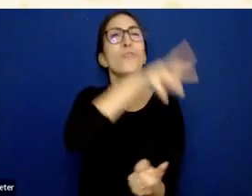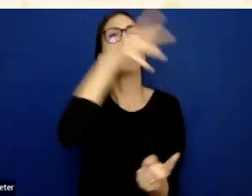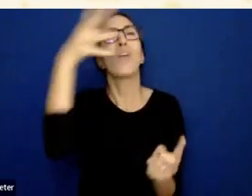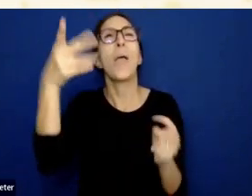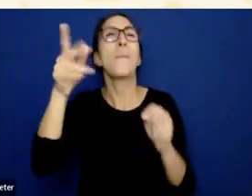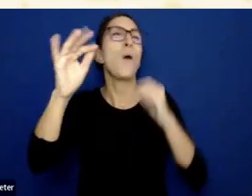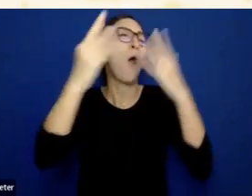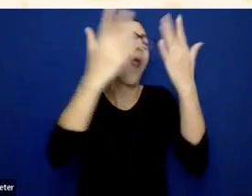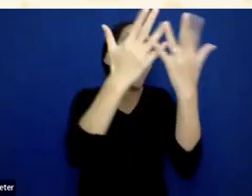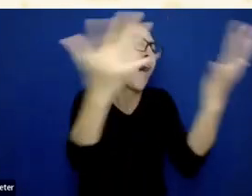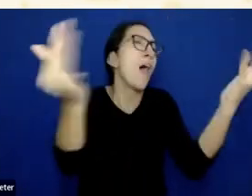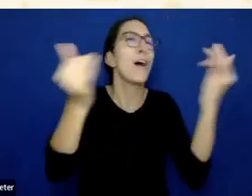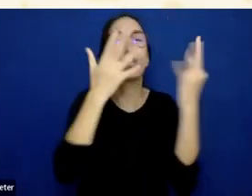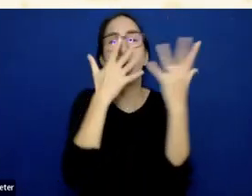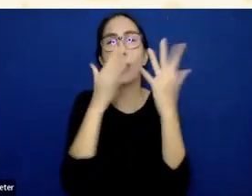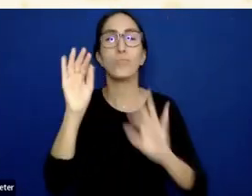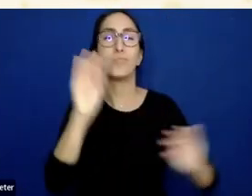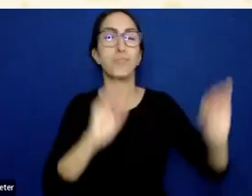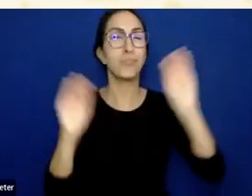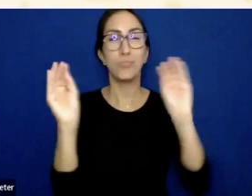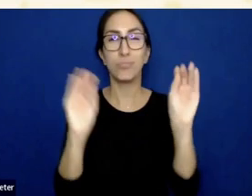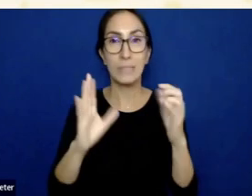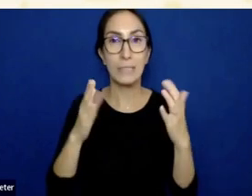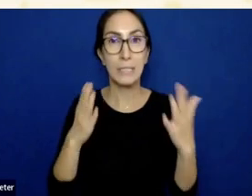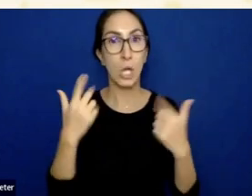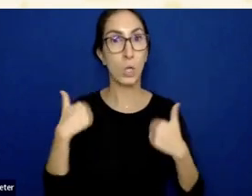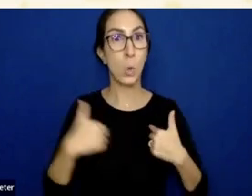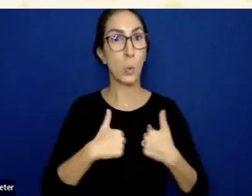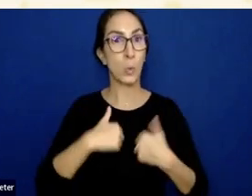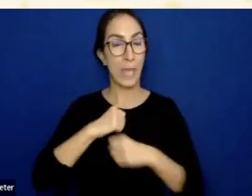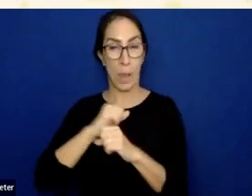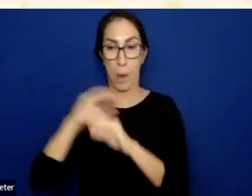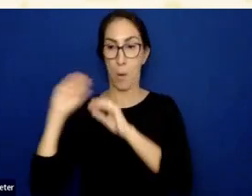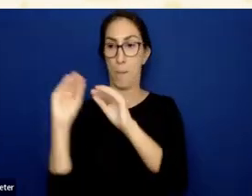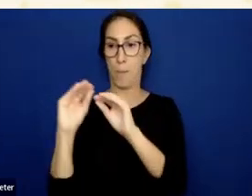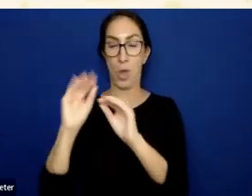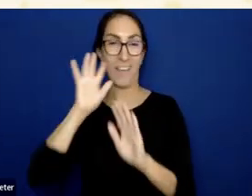And we create a graphic not in a specific set of colors.